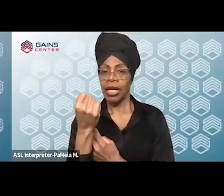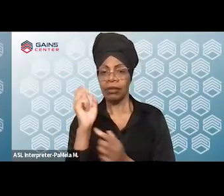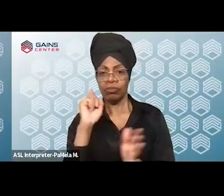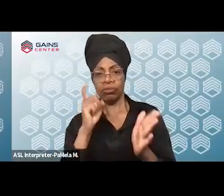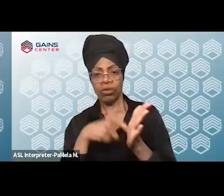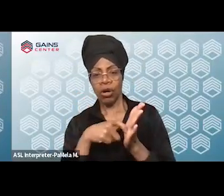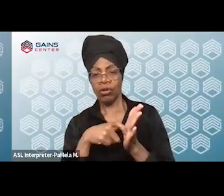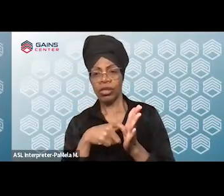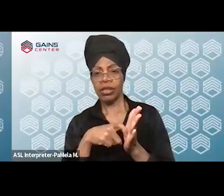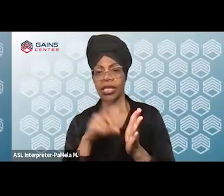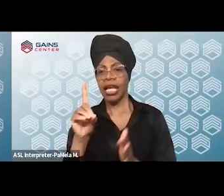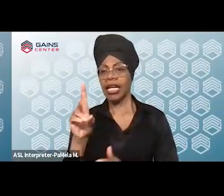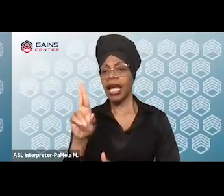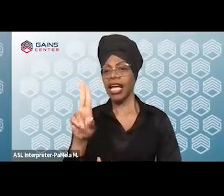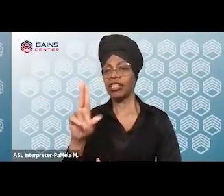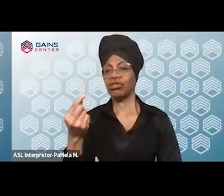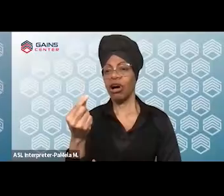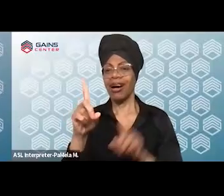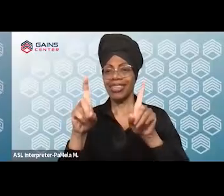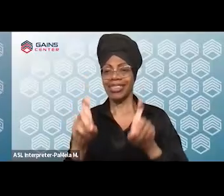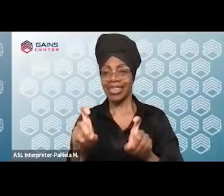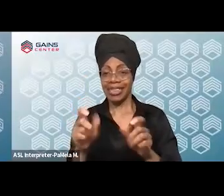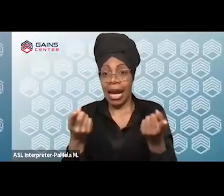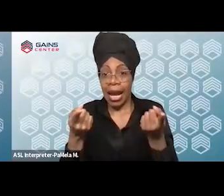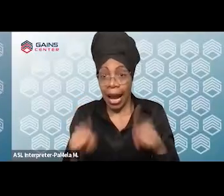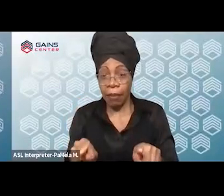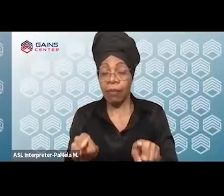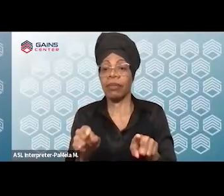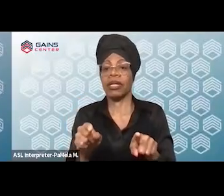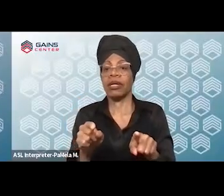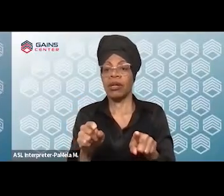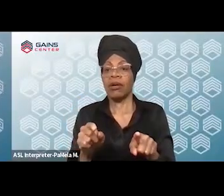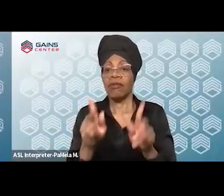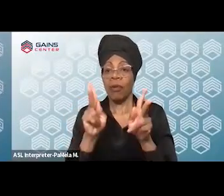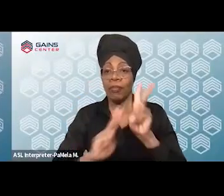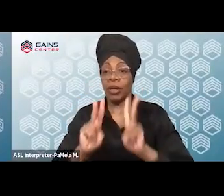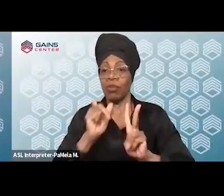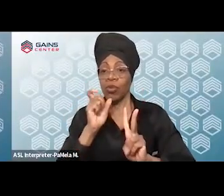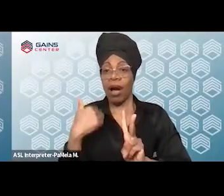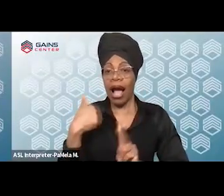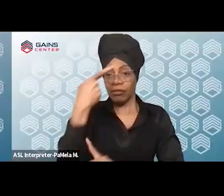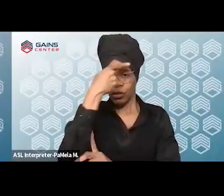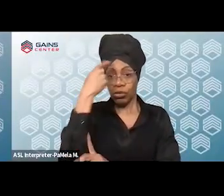can create for individuals that have trauma. And particularly, urine drug testing,